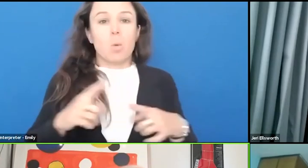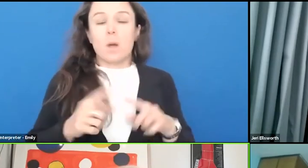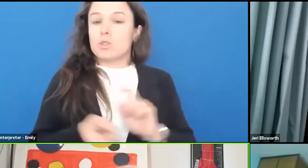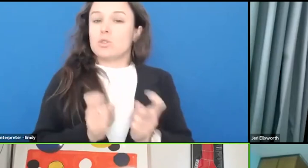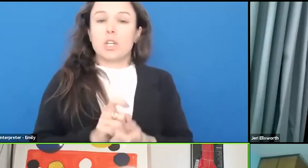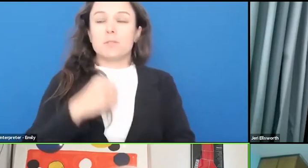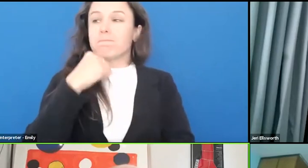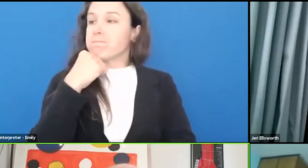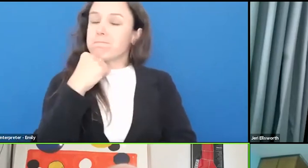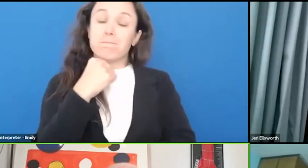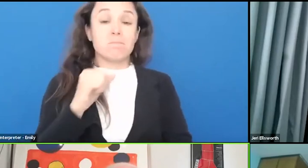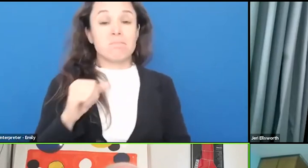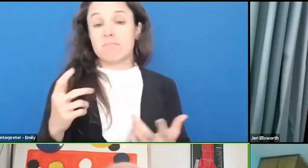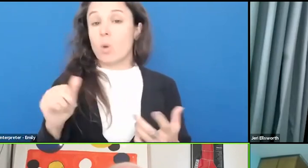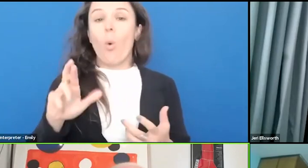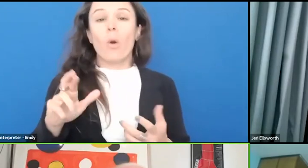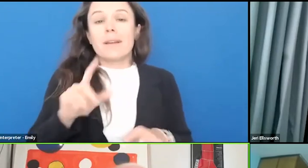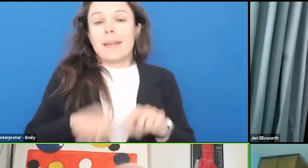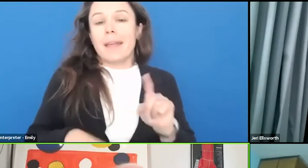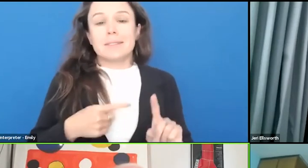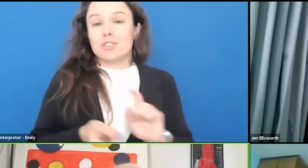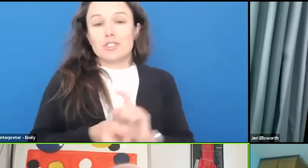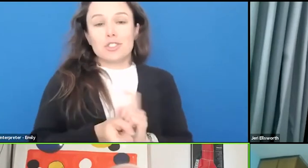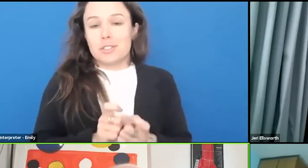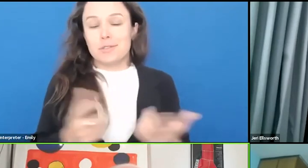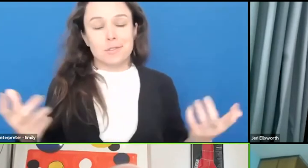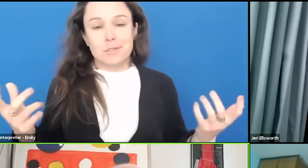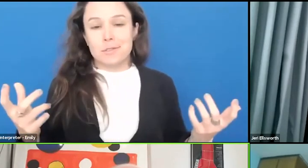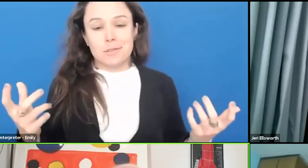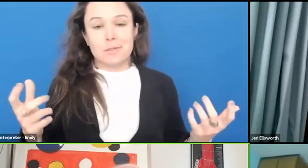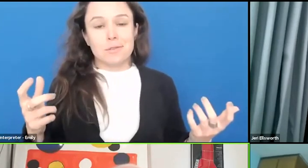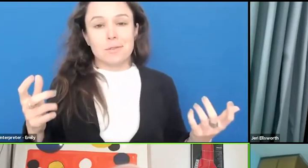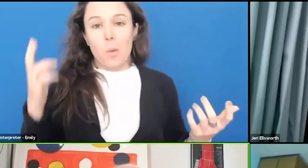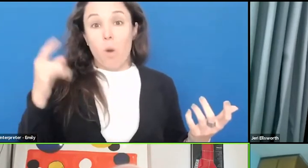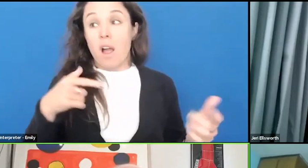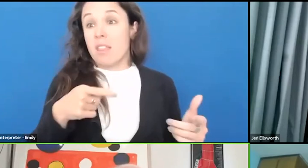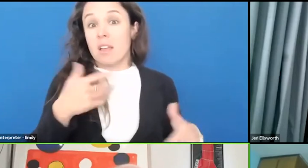or is unable to change interface because they're at the stage in their lives where they don't have